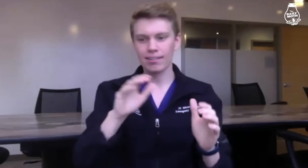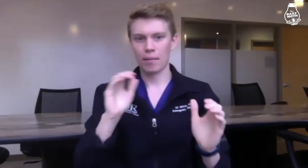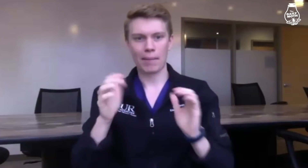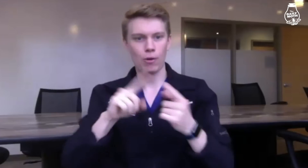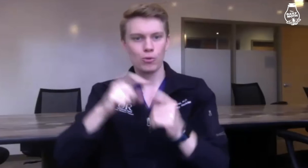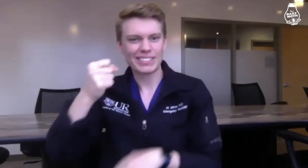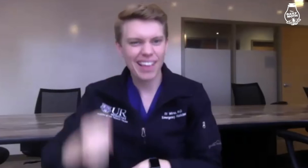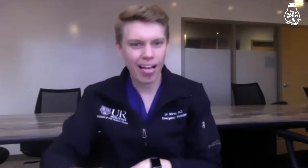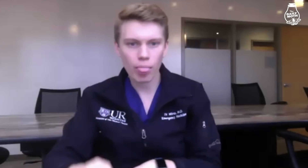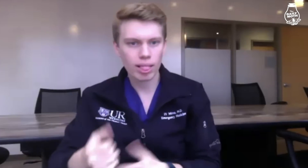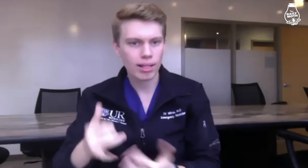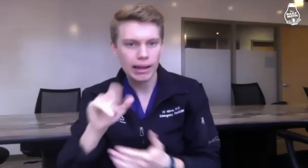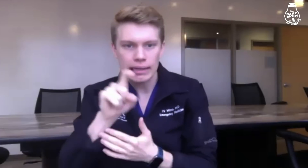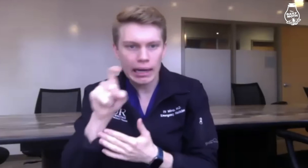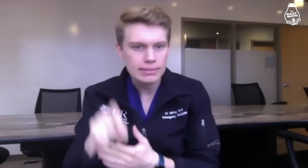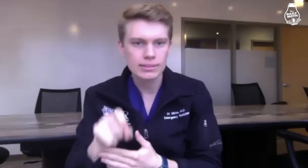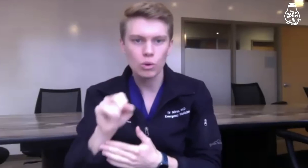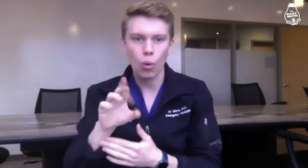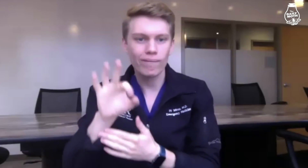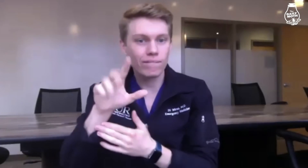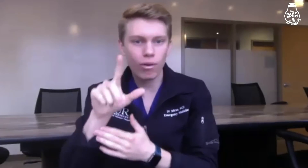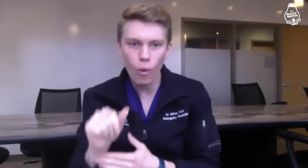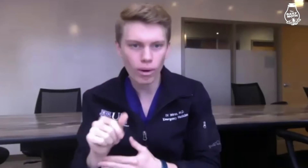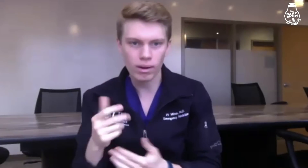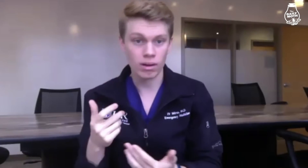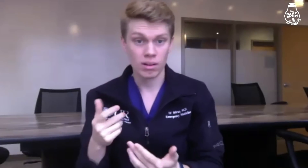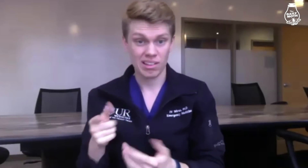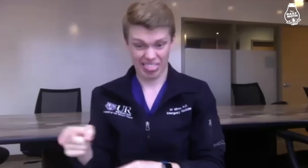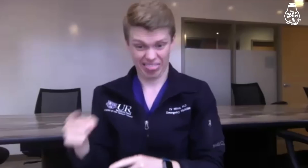opposed to the south, such as Texas or Florida.